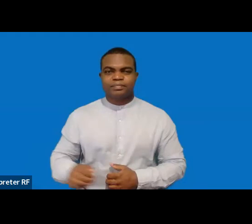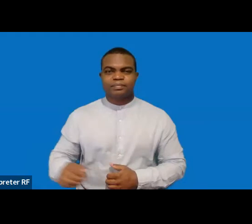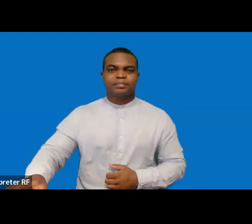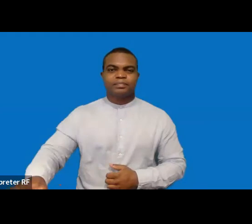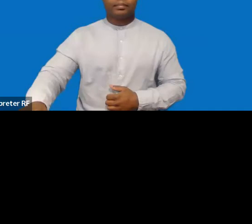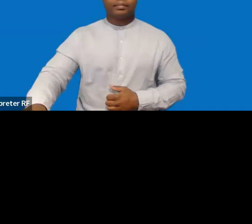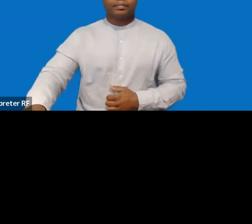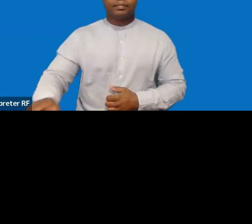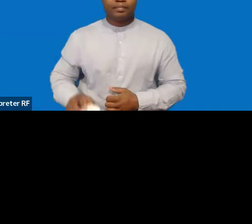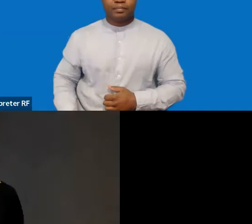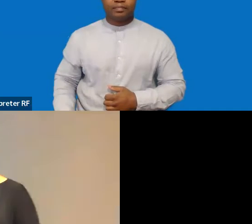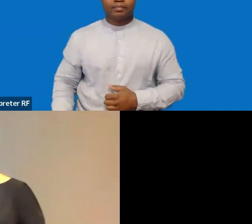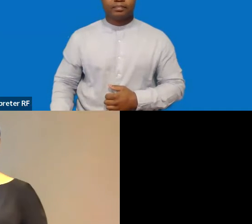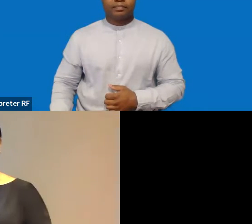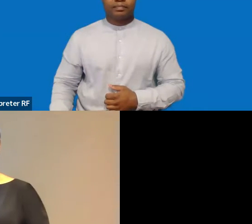to create policy.